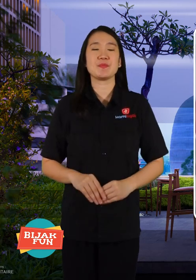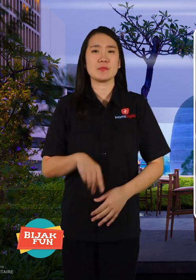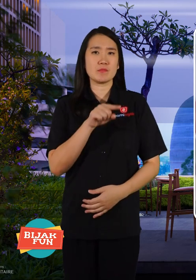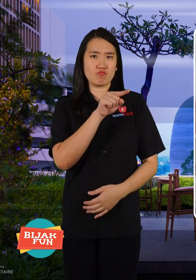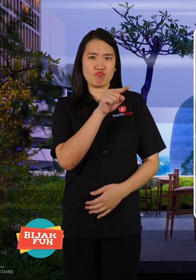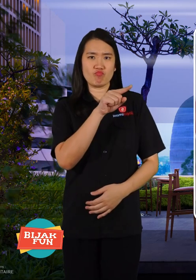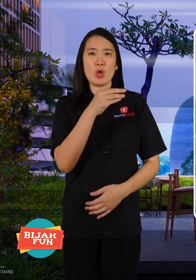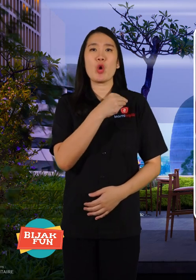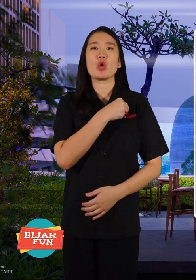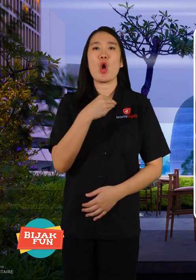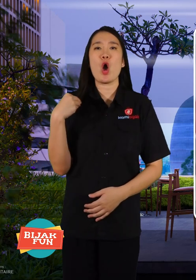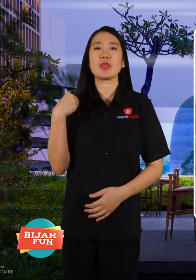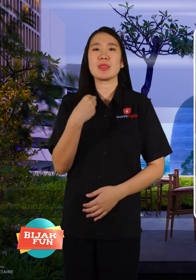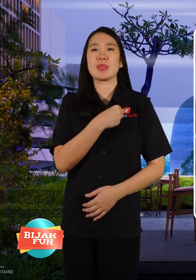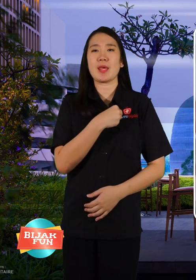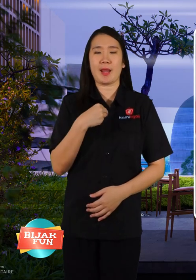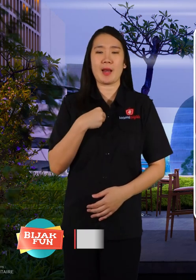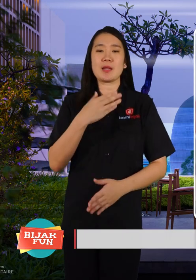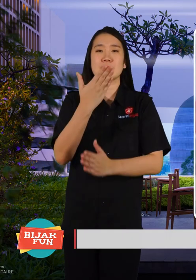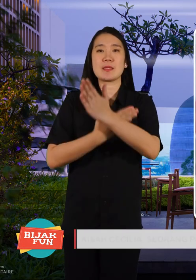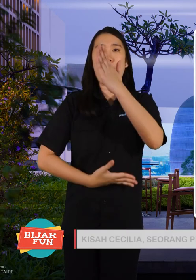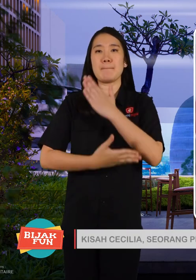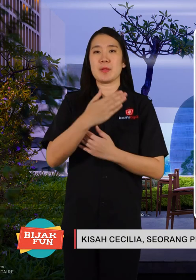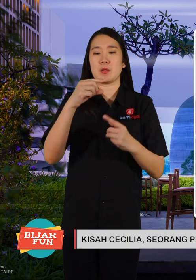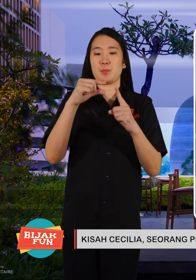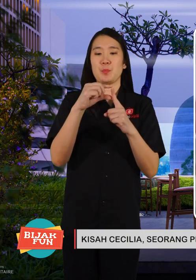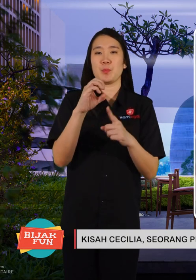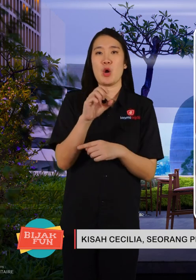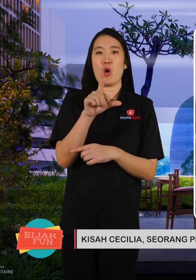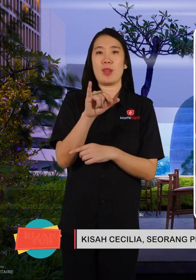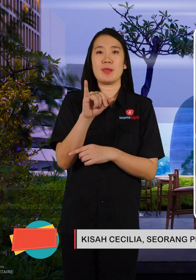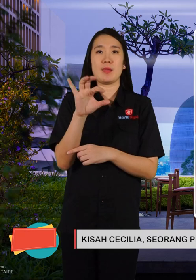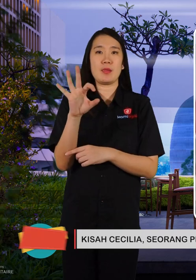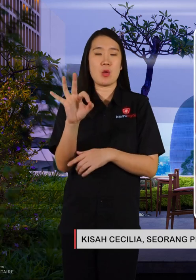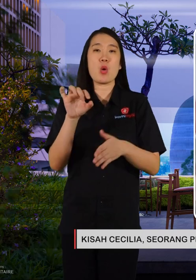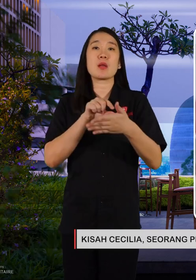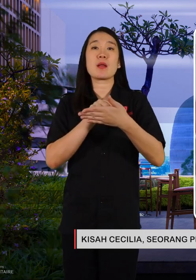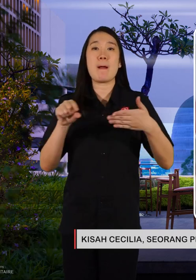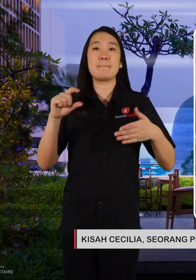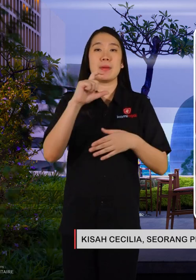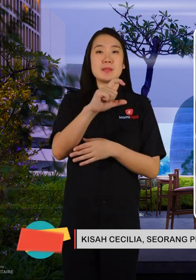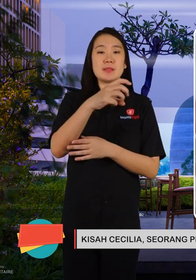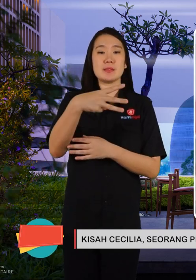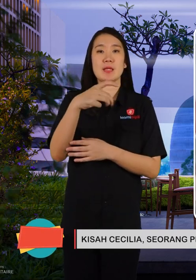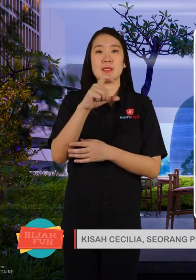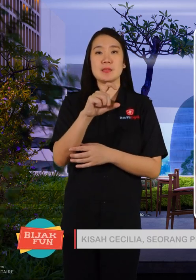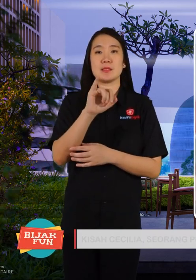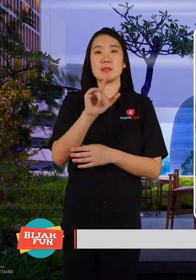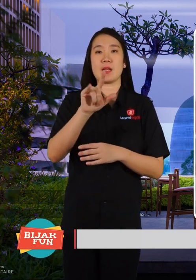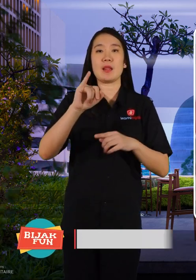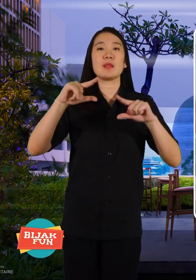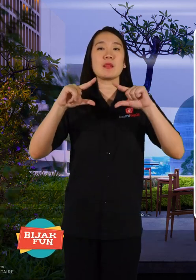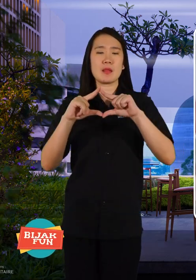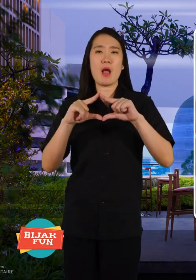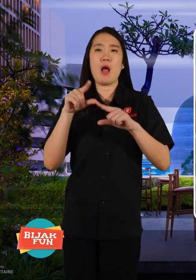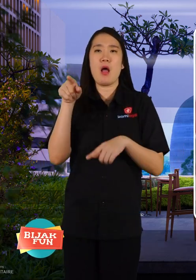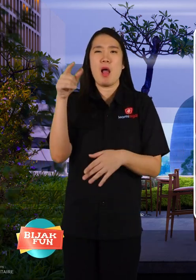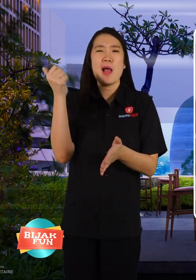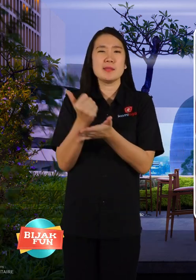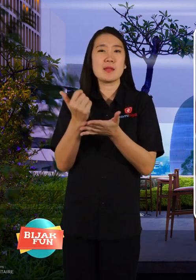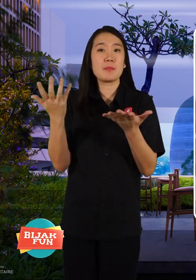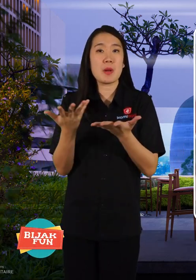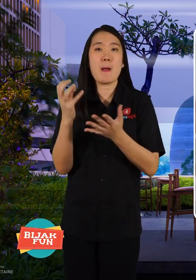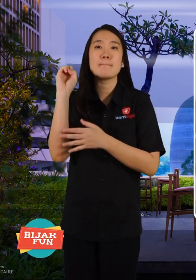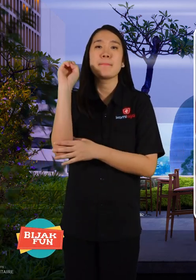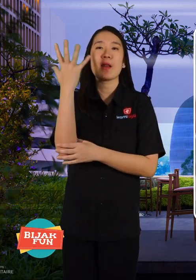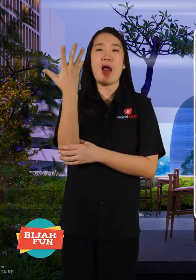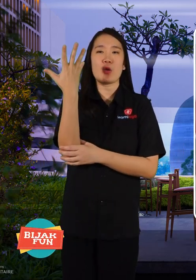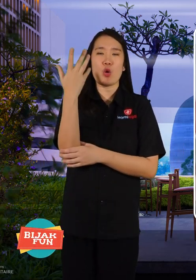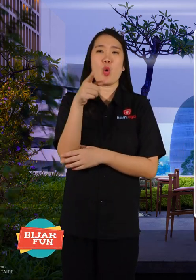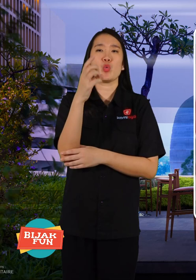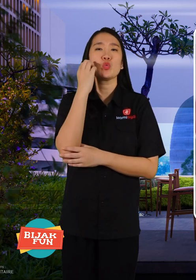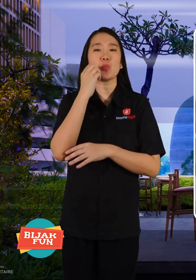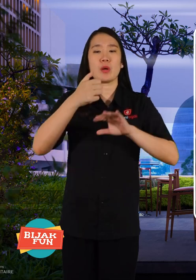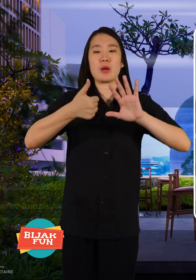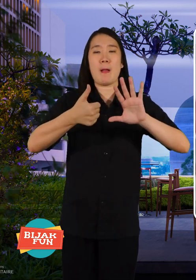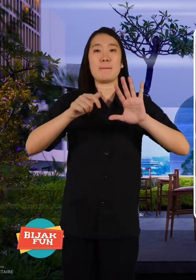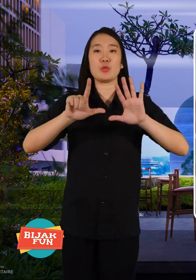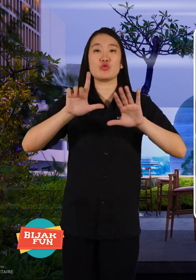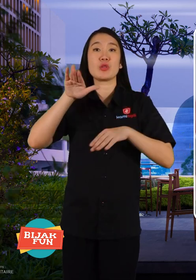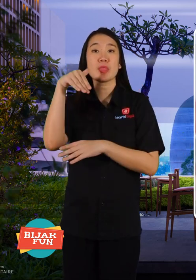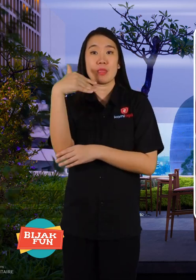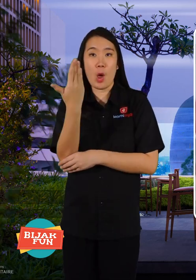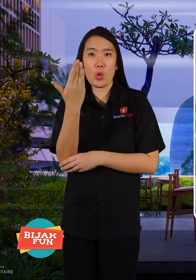A polio disability doctor named Cecilia from Manado who is 67 years old